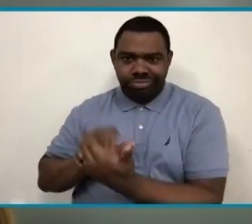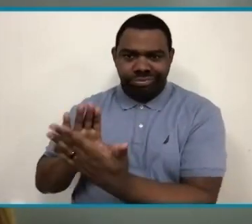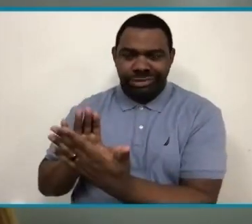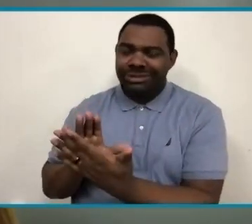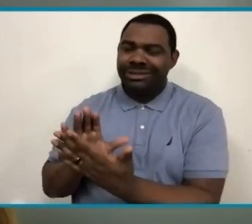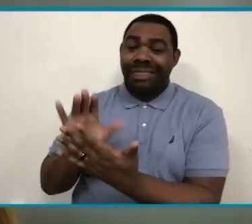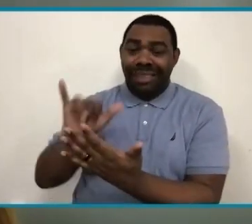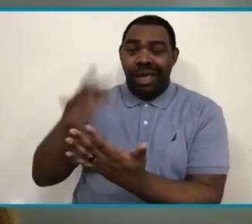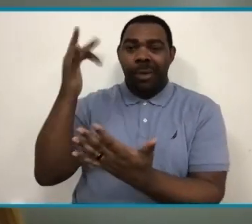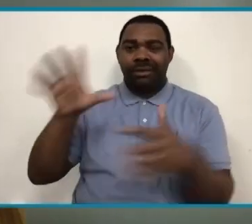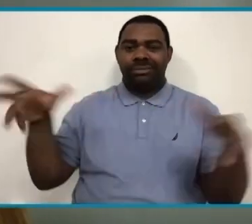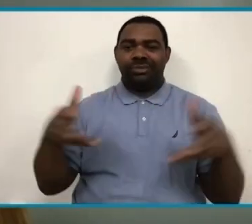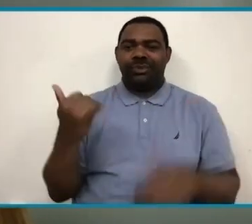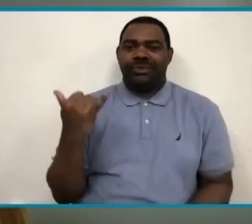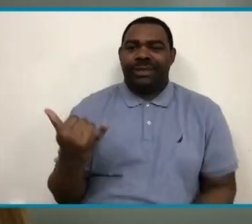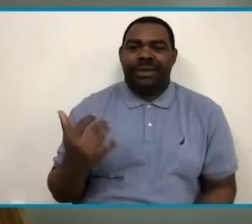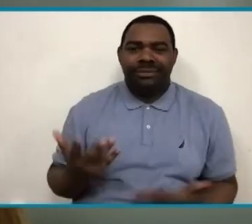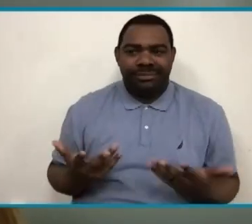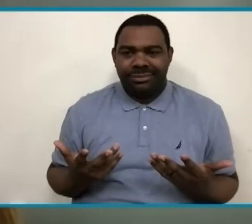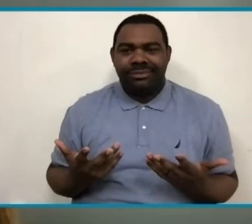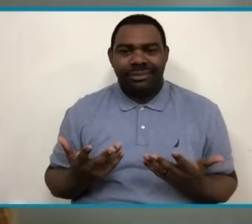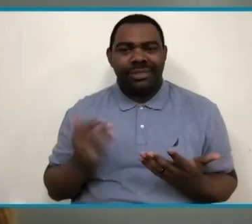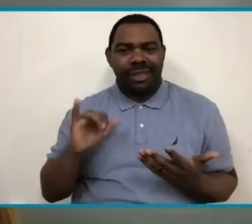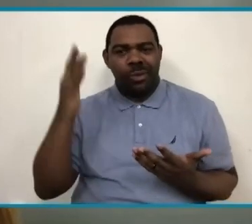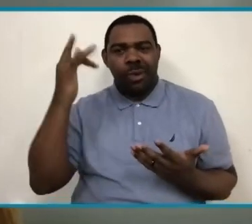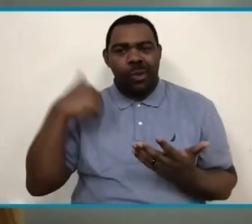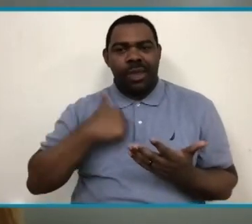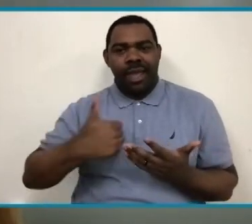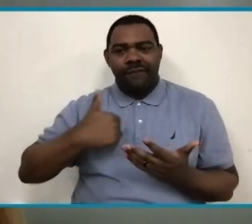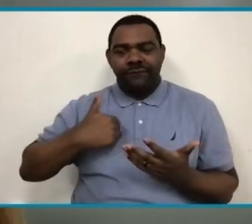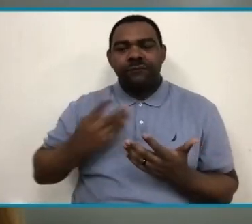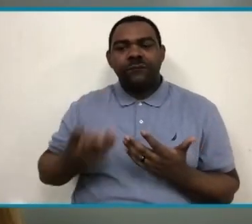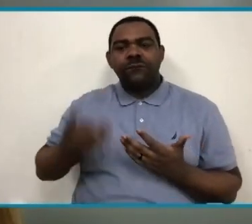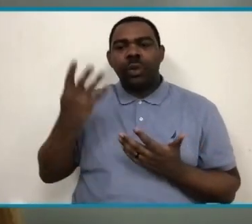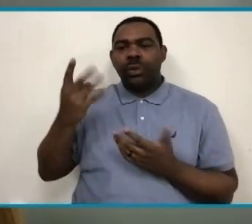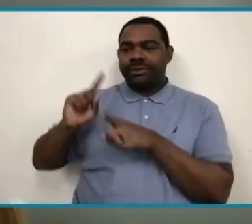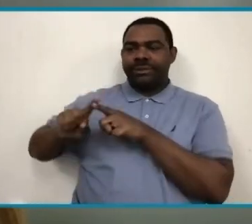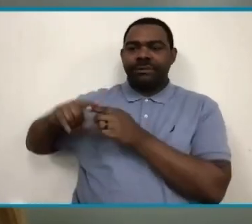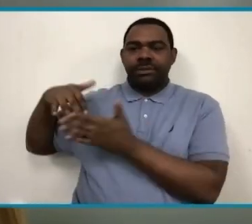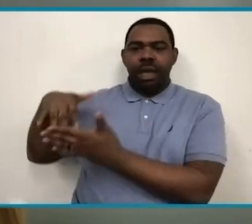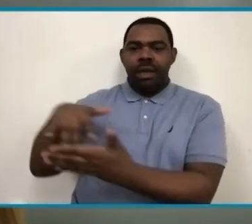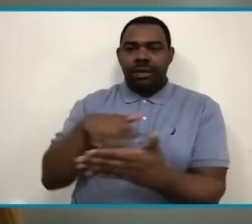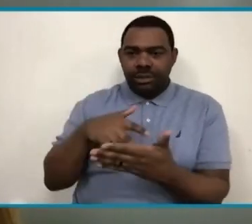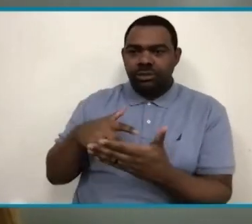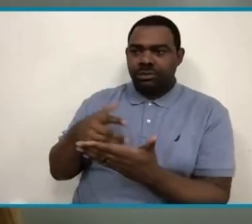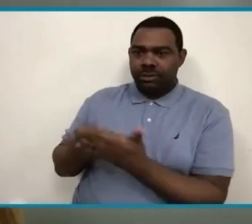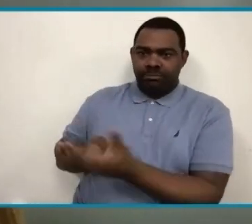That is why we have these four funded studies and why we are continuing in our research